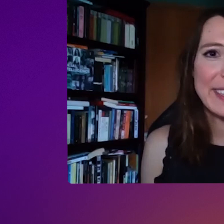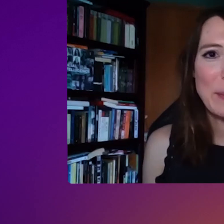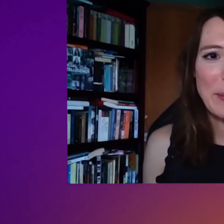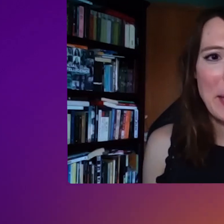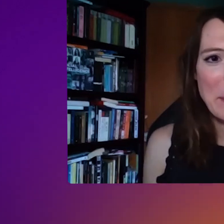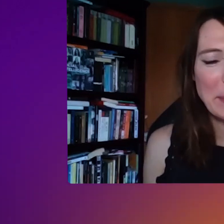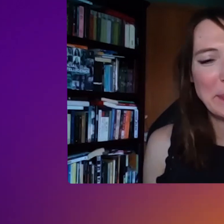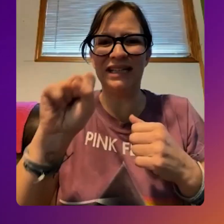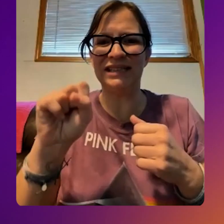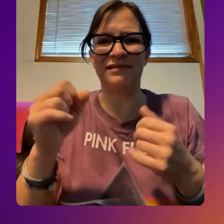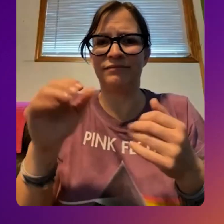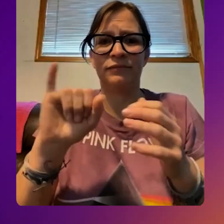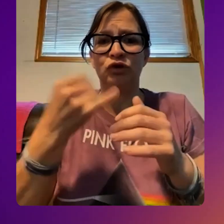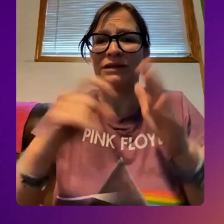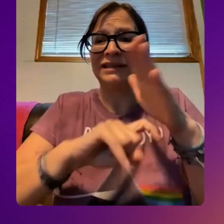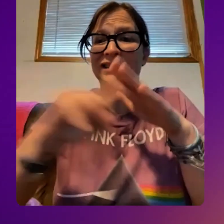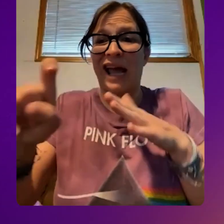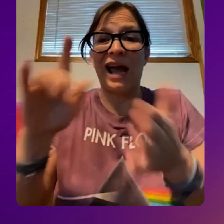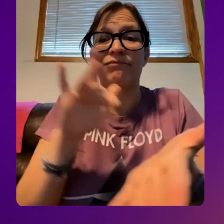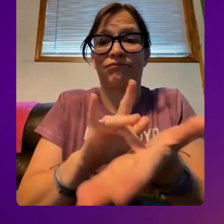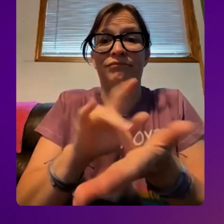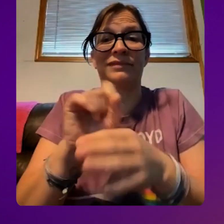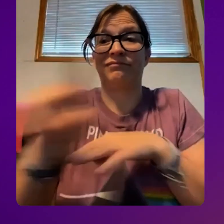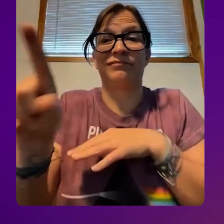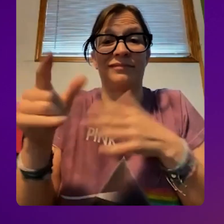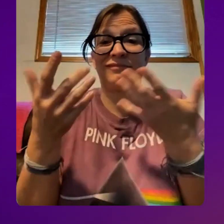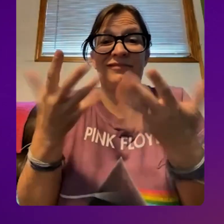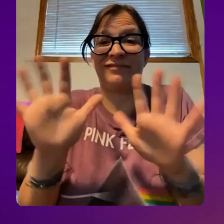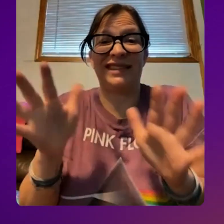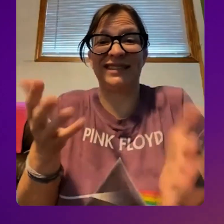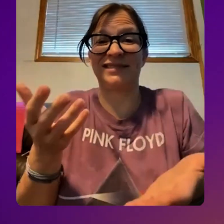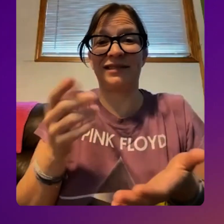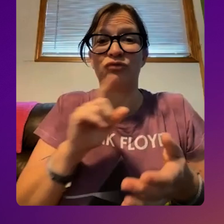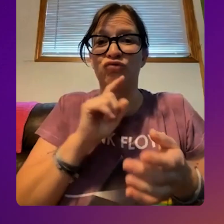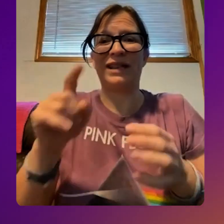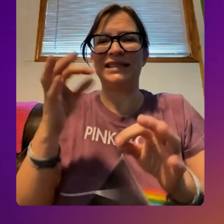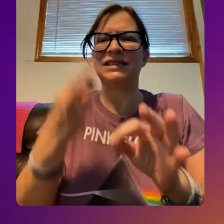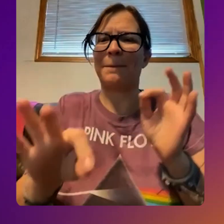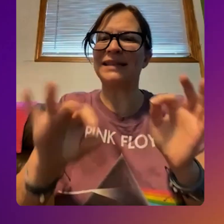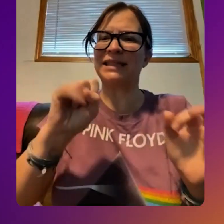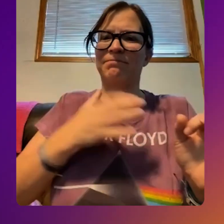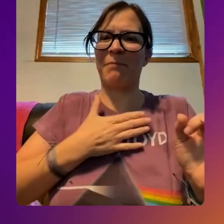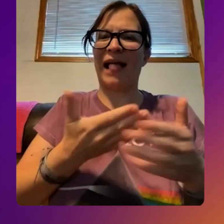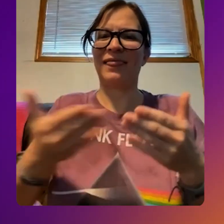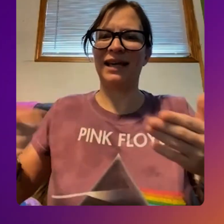about the app? I like how easy it is. It's just simple. Just scan and click and upload. That's it.